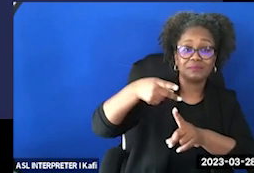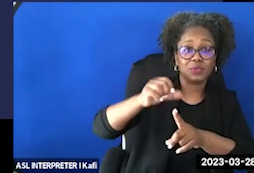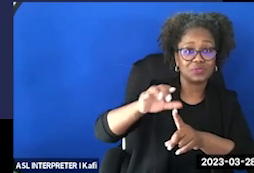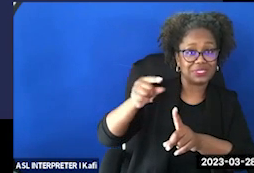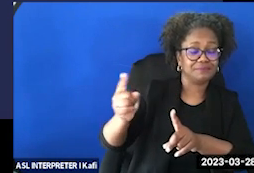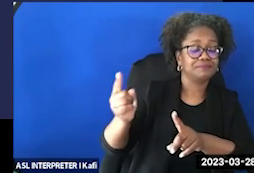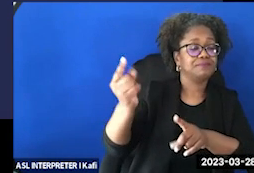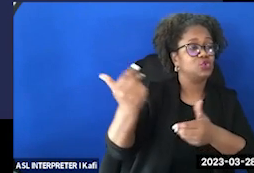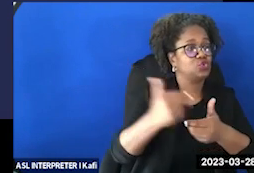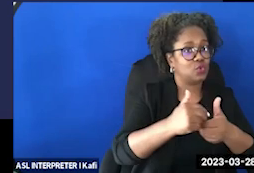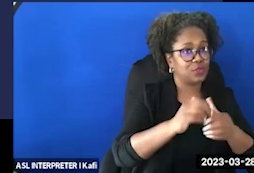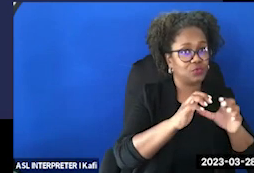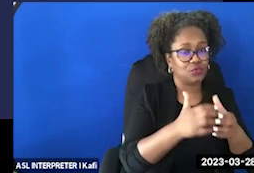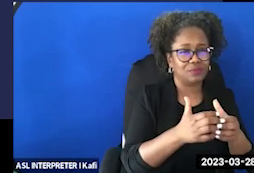Debbie Stine, Science & Technology Policy Academy: the first semester, or something like that.